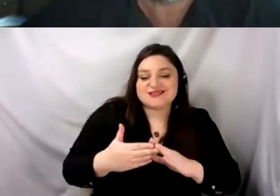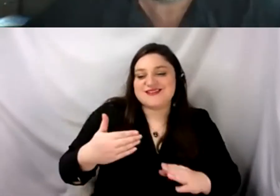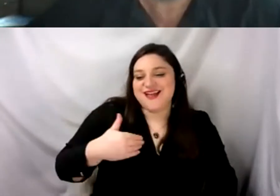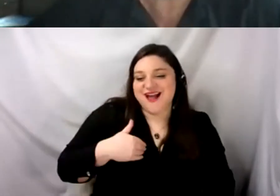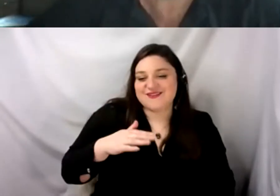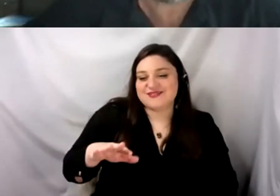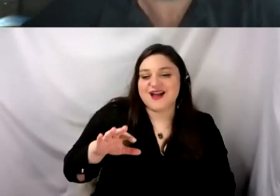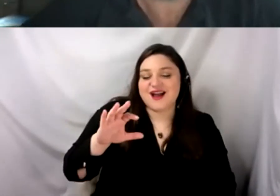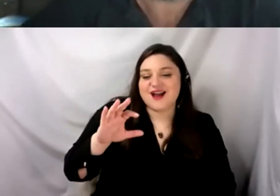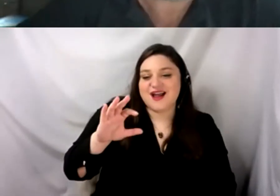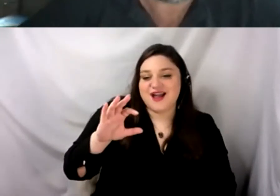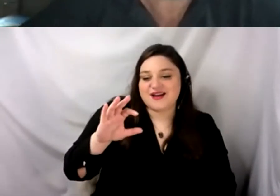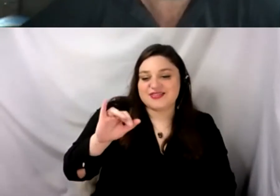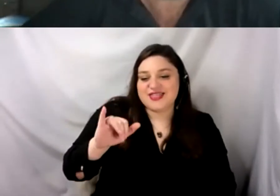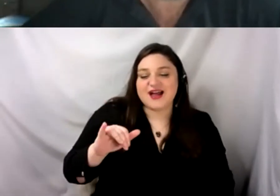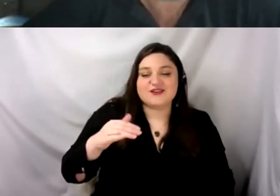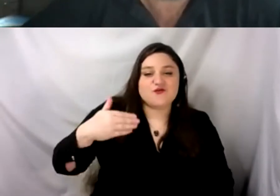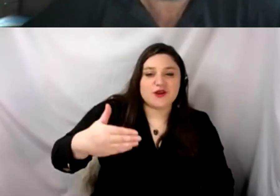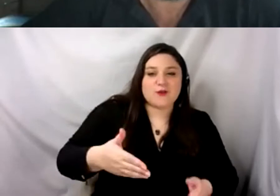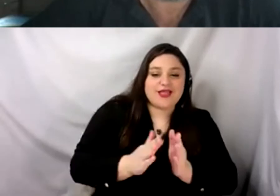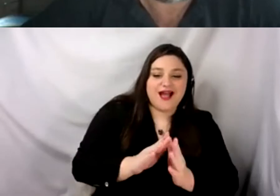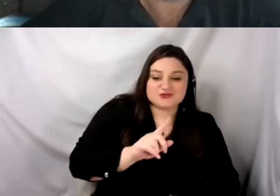is on frequently asked questions. Training on escalation.